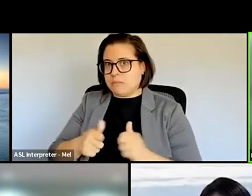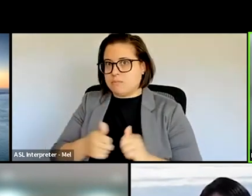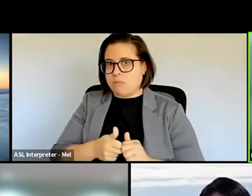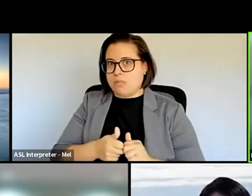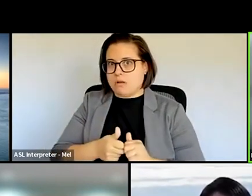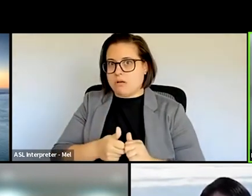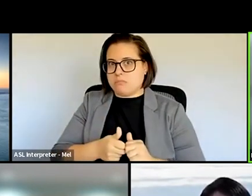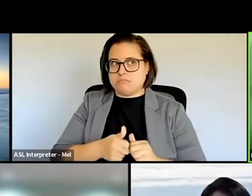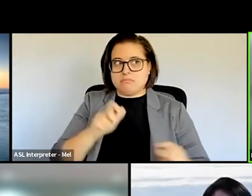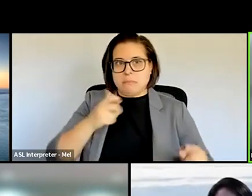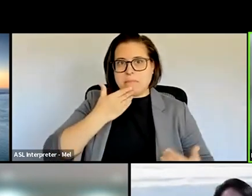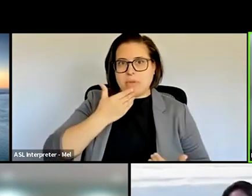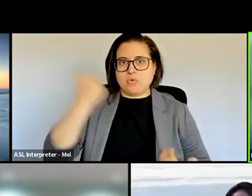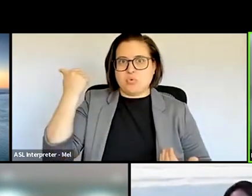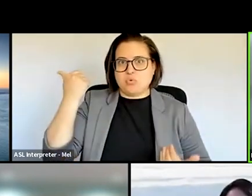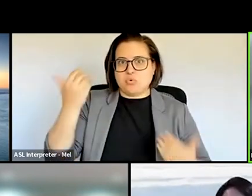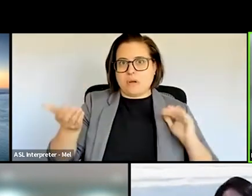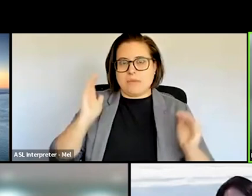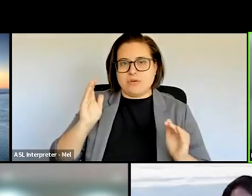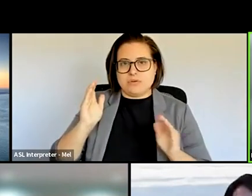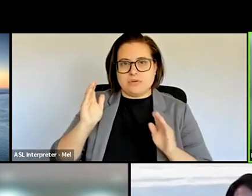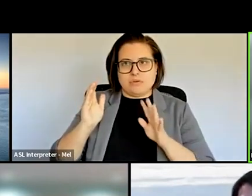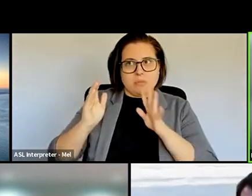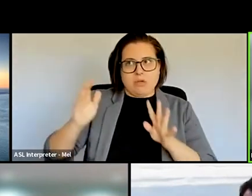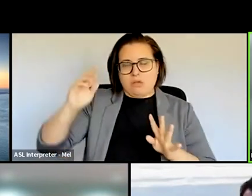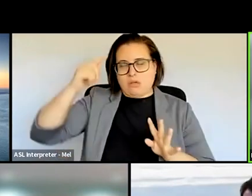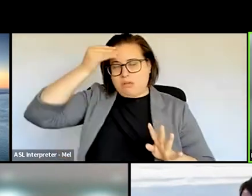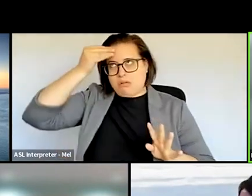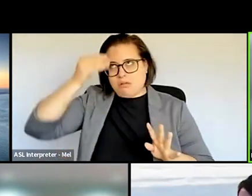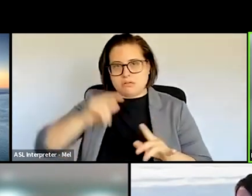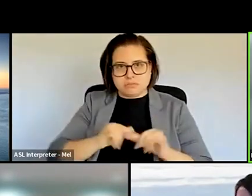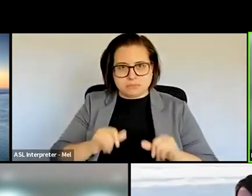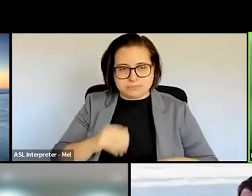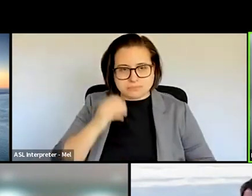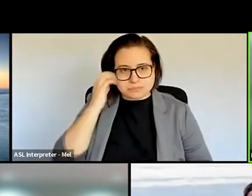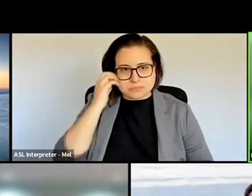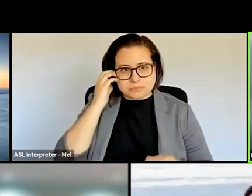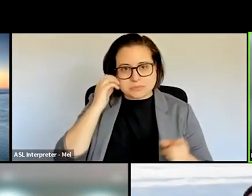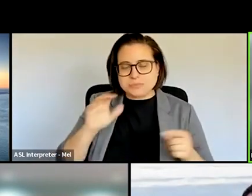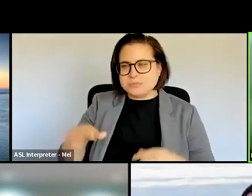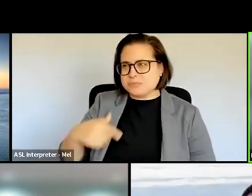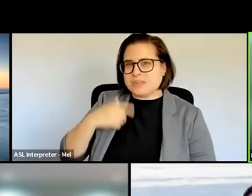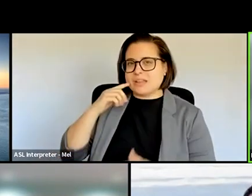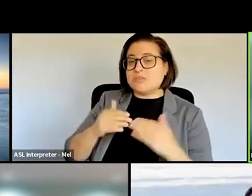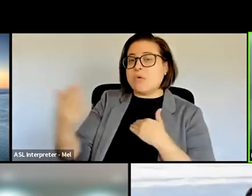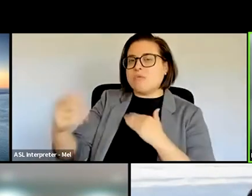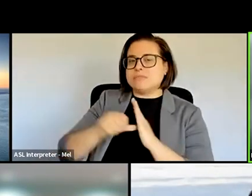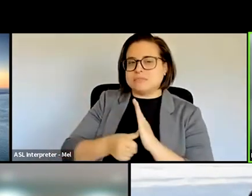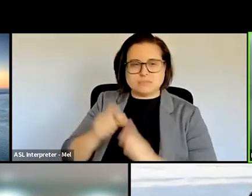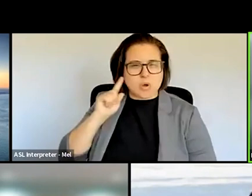So Ben I think that you've overemphasized the audio part of all this